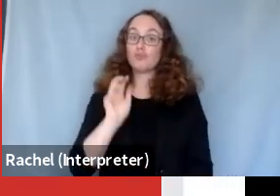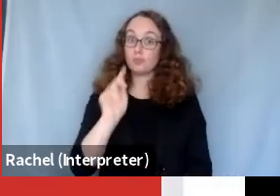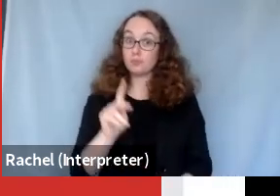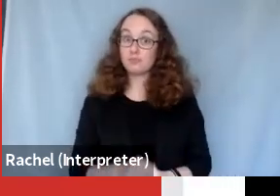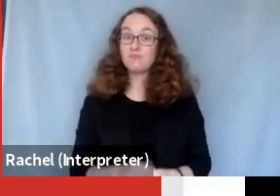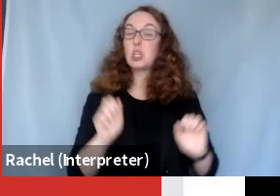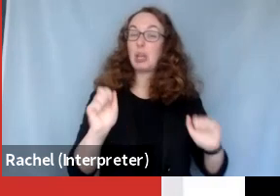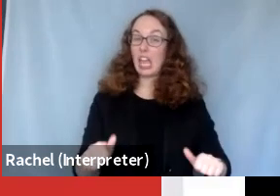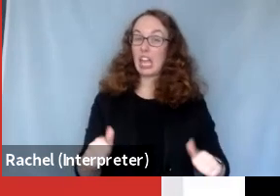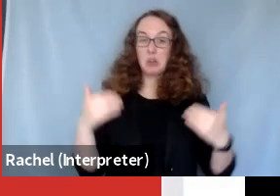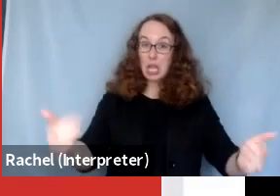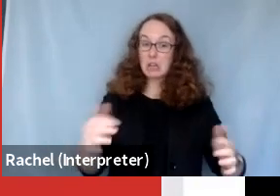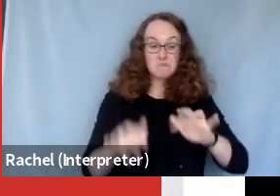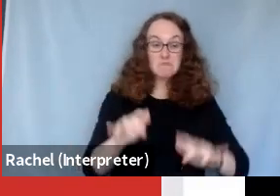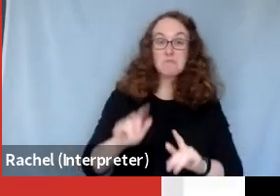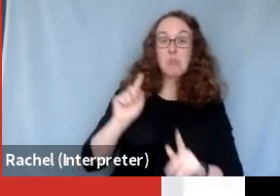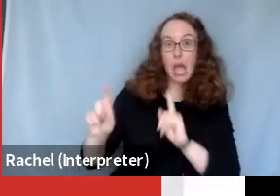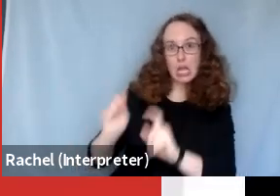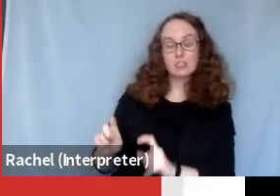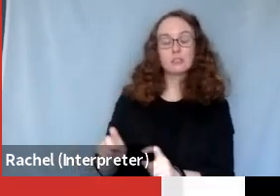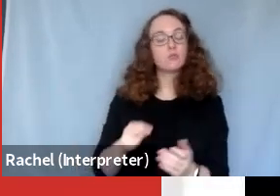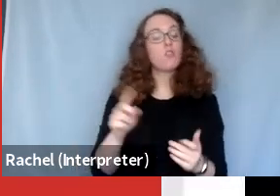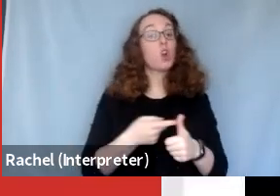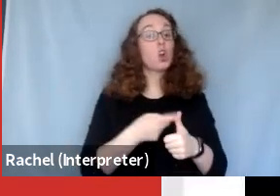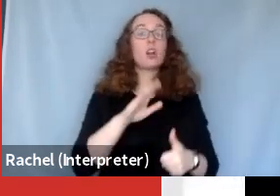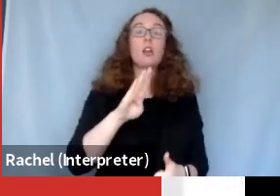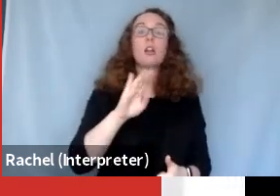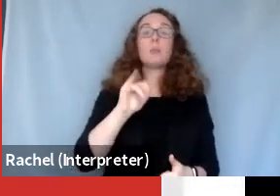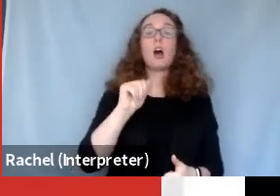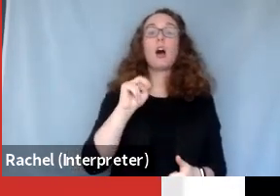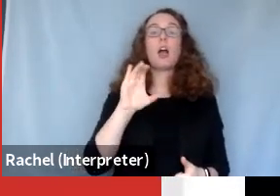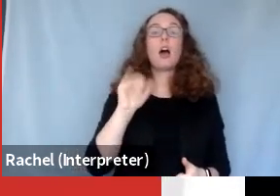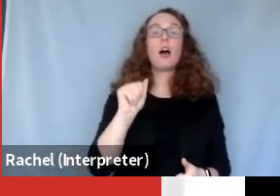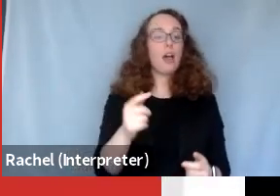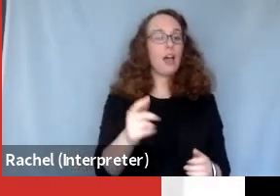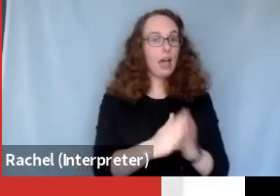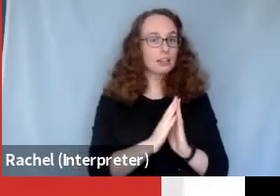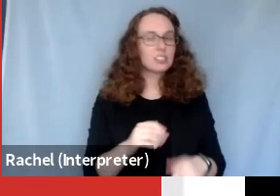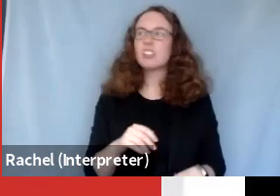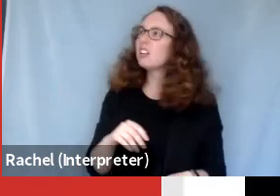So we have Bianca, she says can you rent any book, or are there certain books